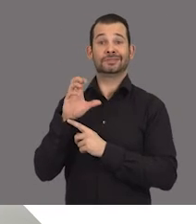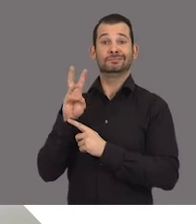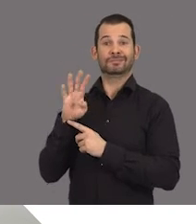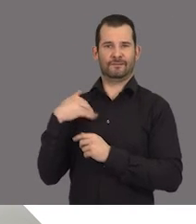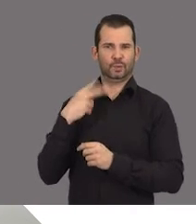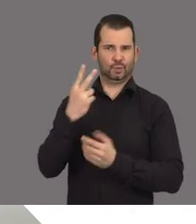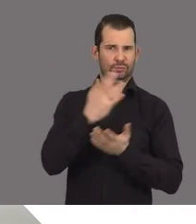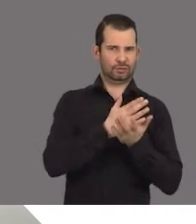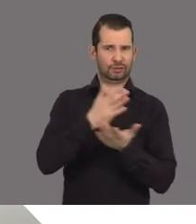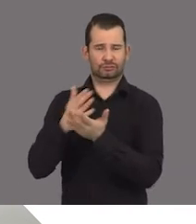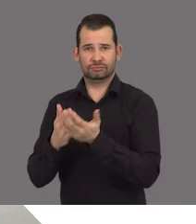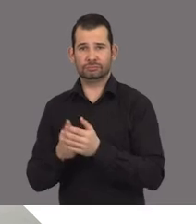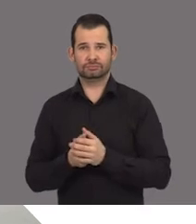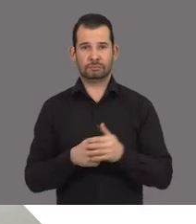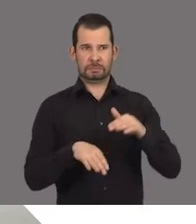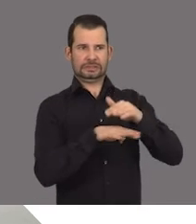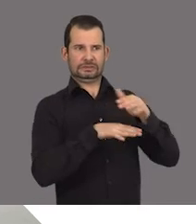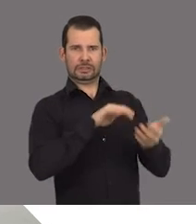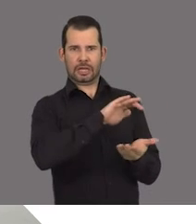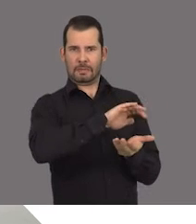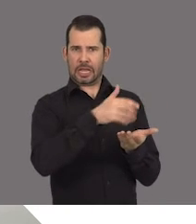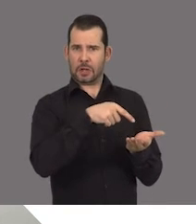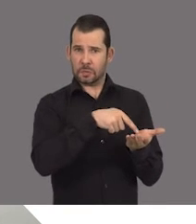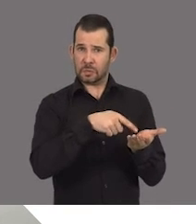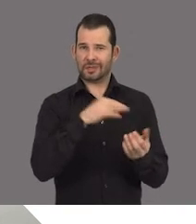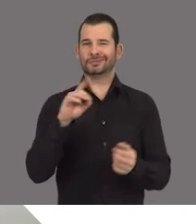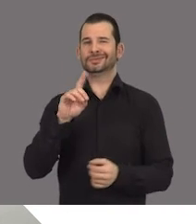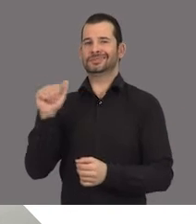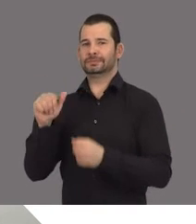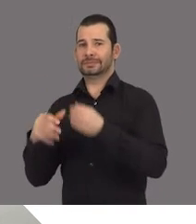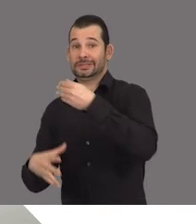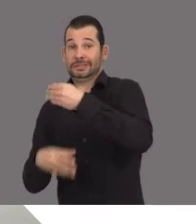for those with an approved disability tax credit certificate.